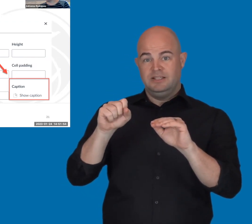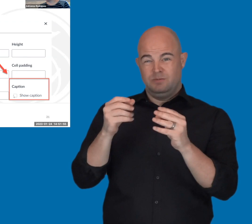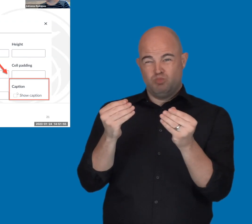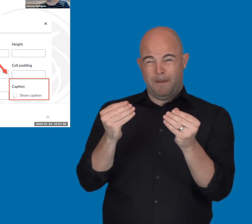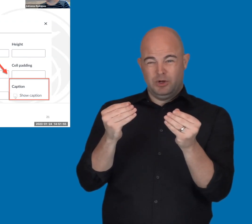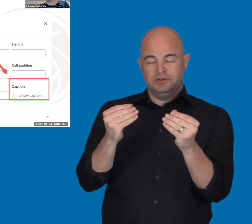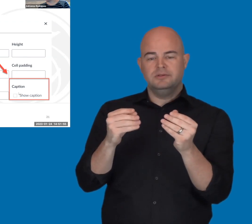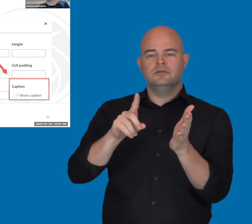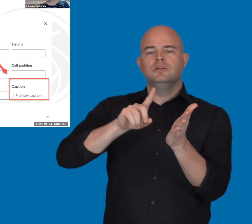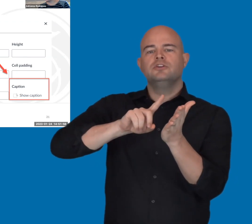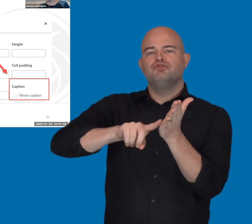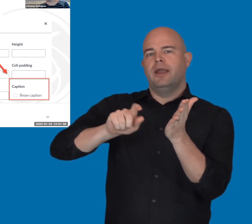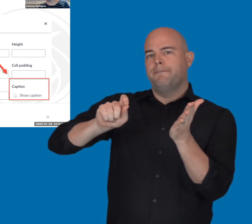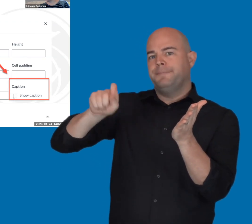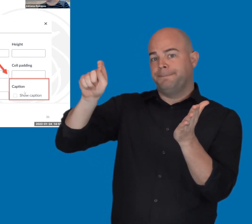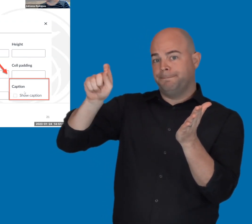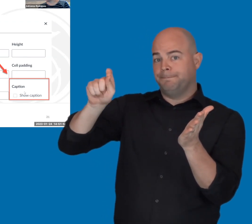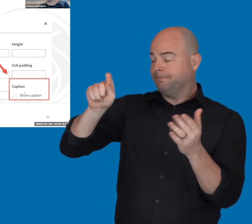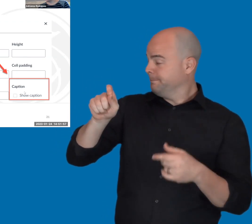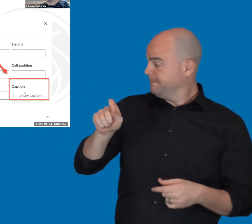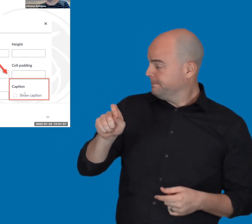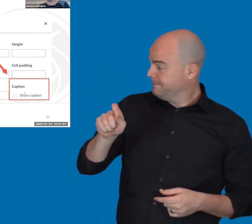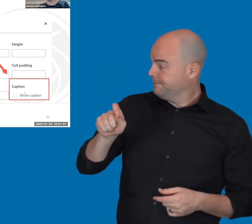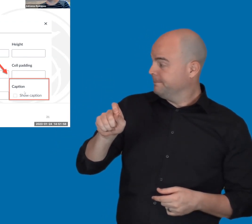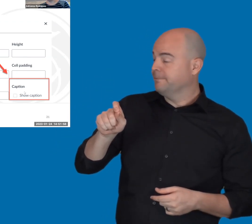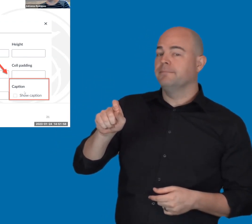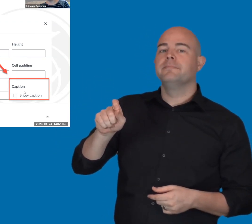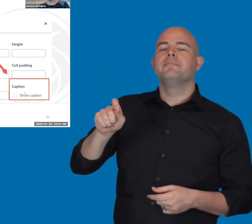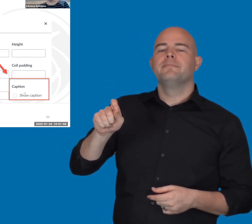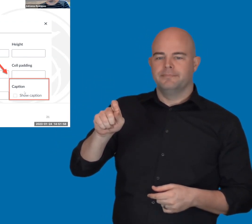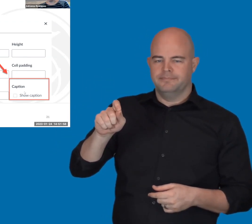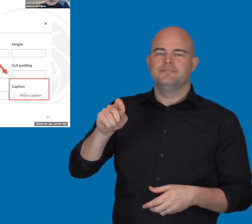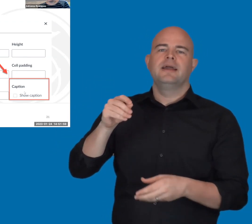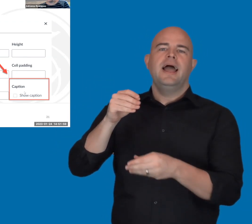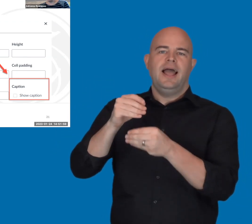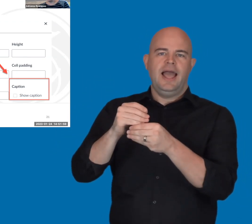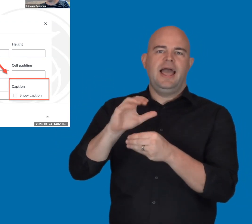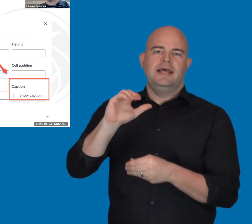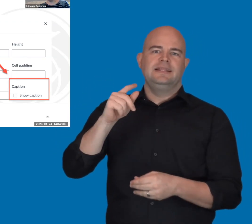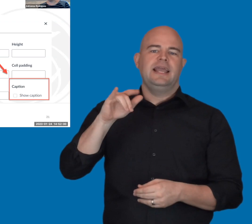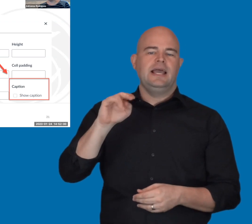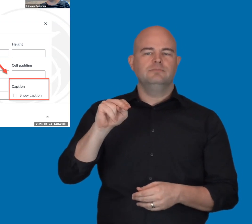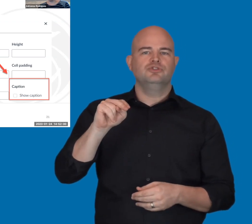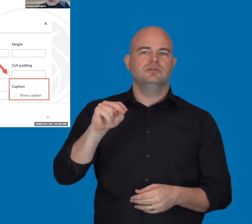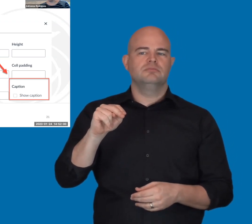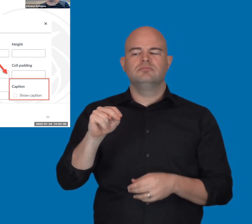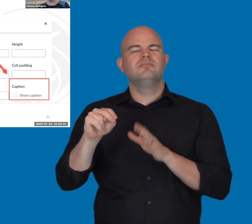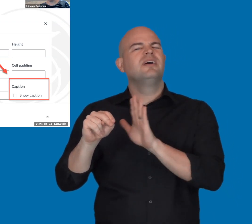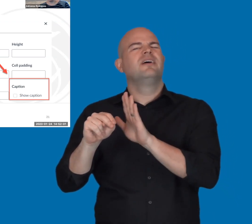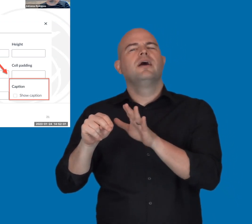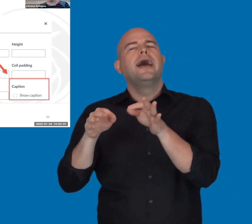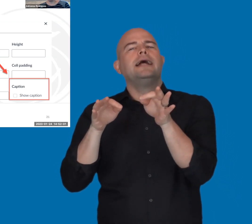to make sure to check the Show Caption box, and then it will allow you to add a caption, which is basically just a description